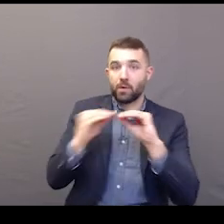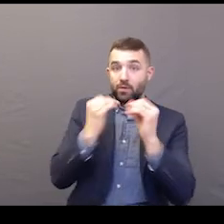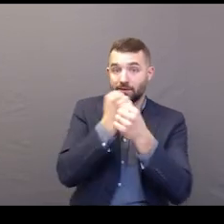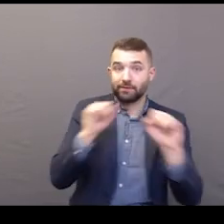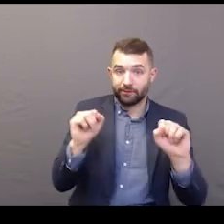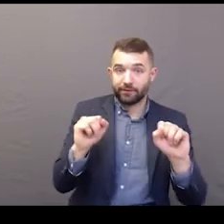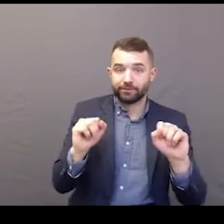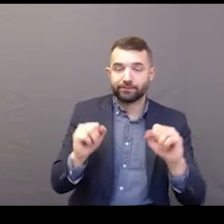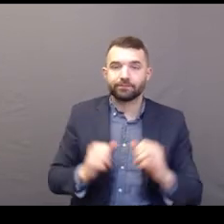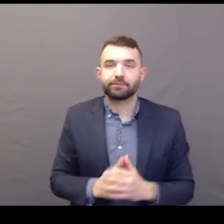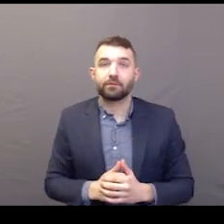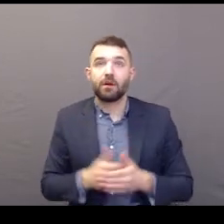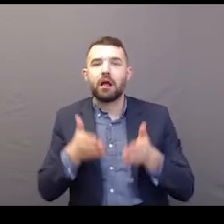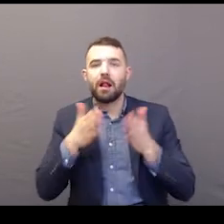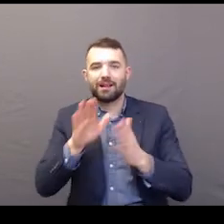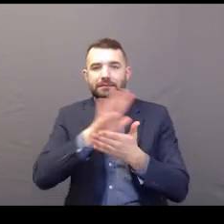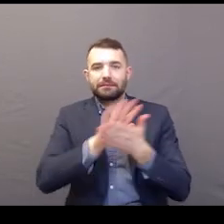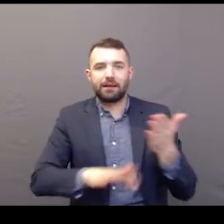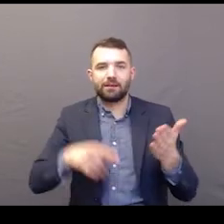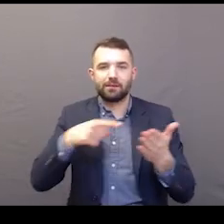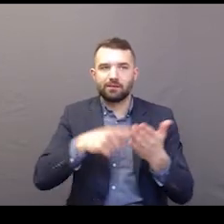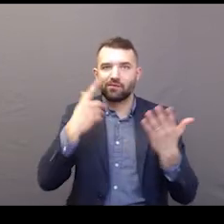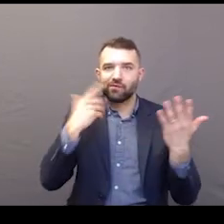and allows our design to reduce physical impacts to the properties themselves.